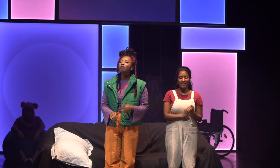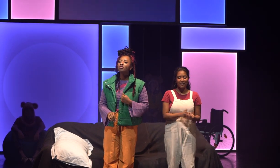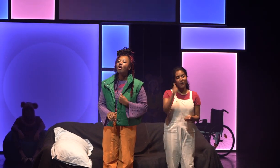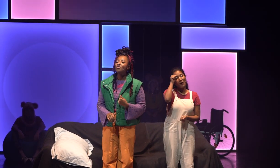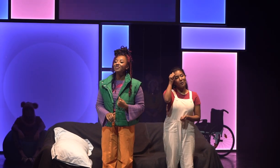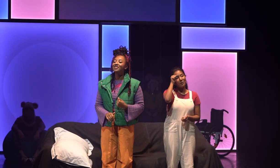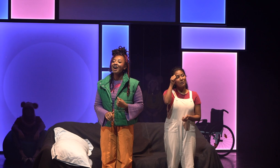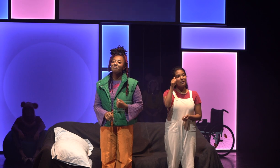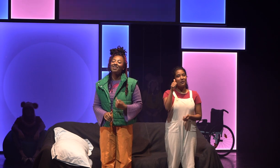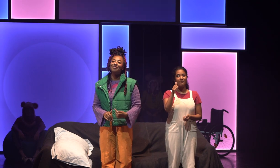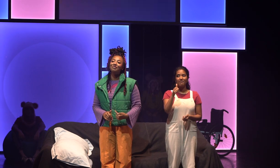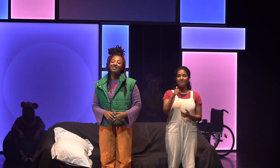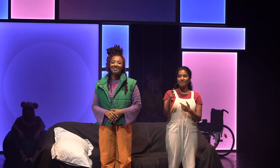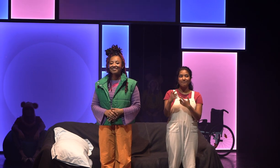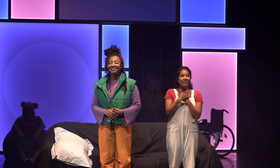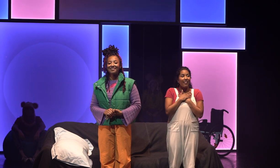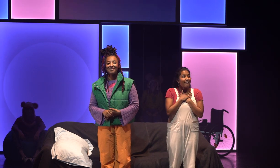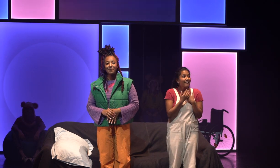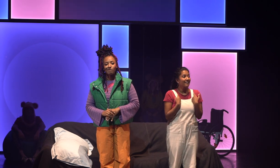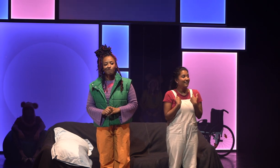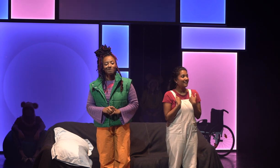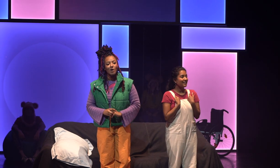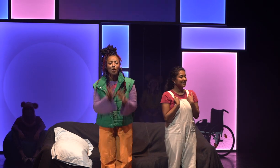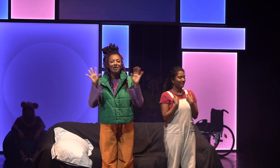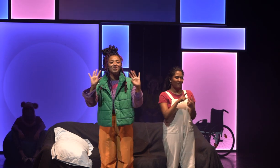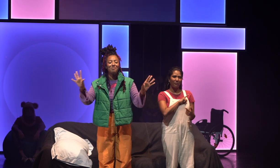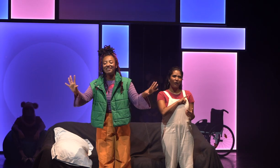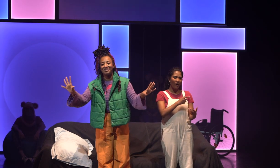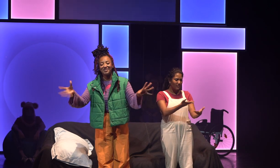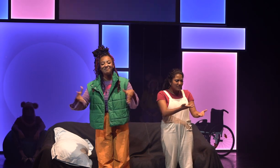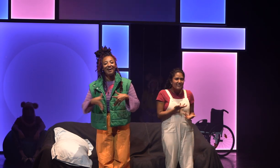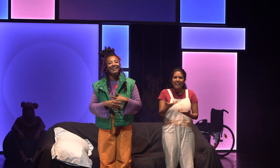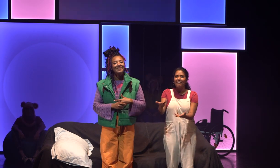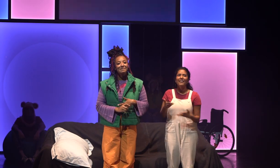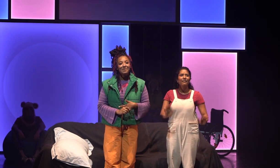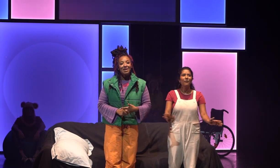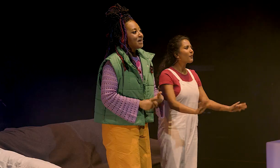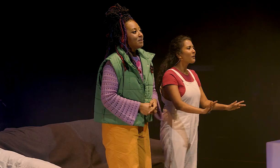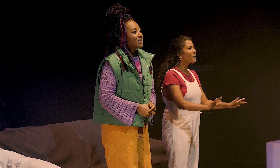I will know that I am loved. Not because of the presents, but